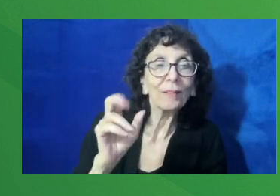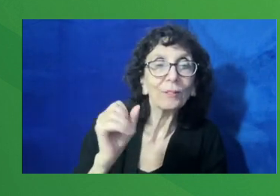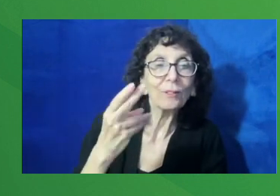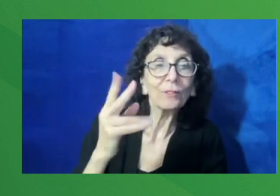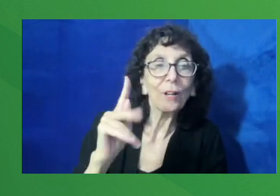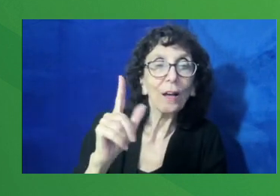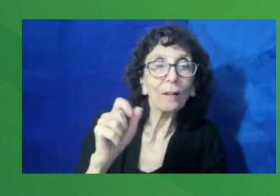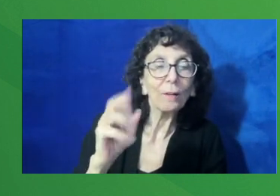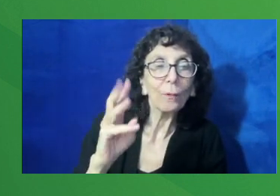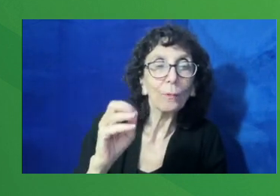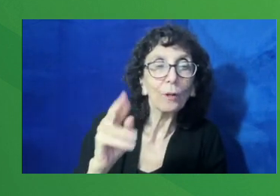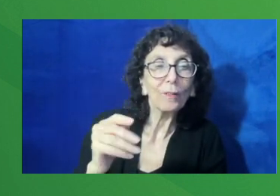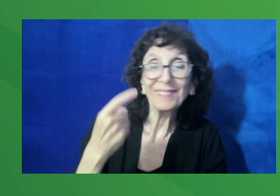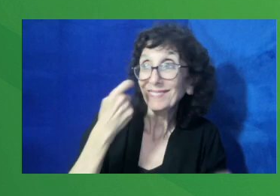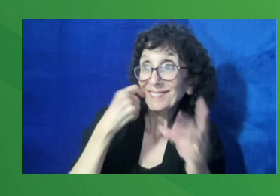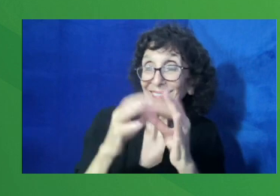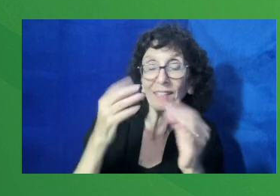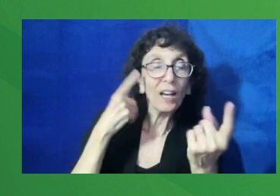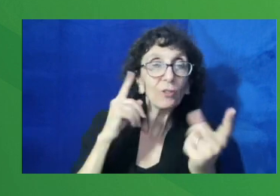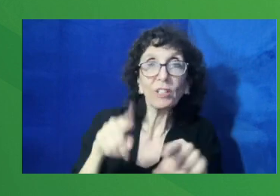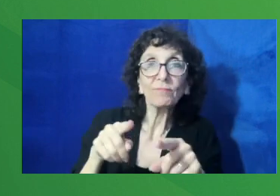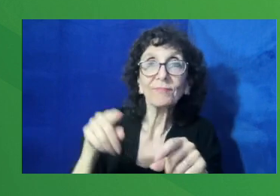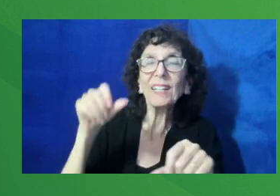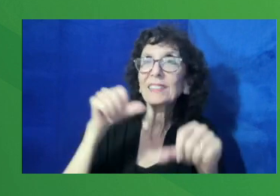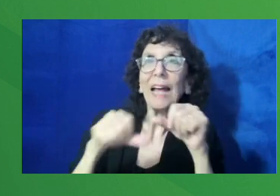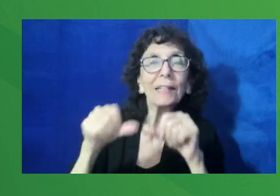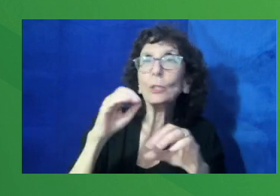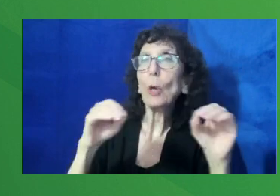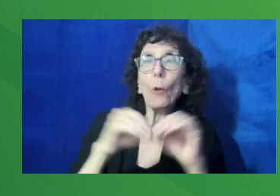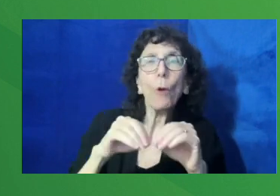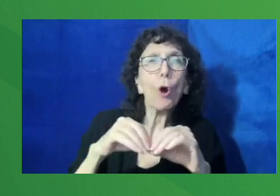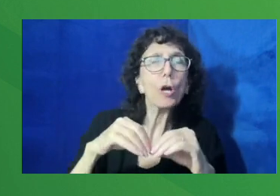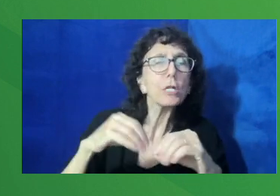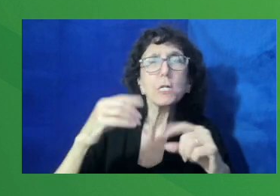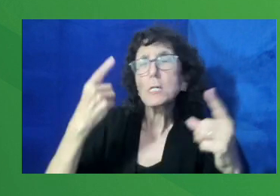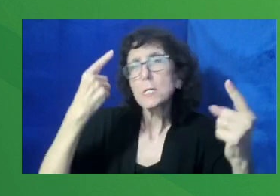Agreed. Scientists aren't debating whether climate change is a problem. Therefore,